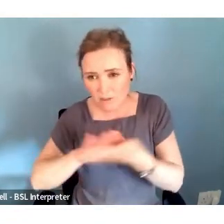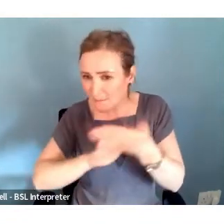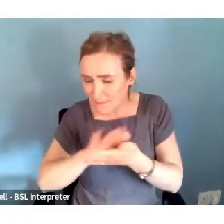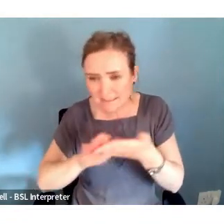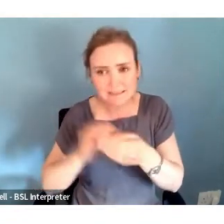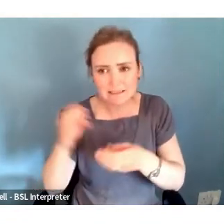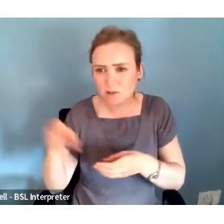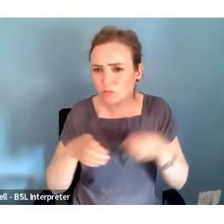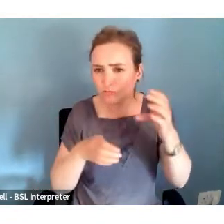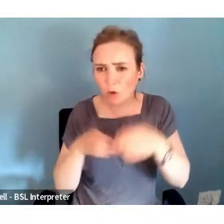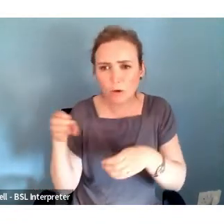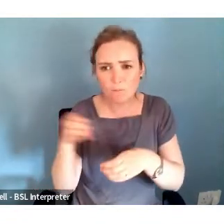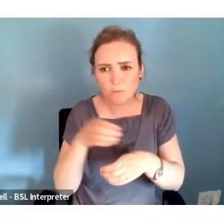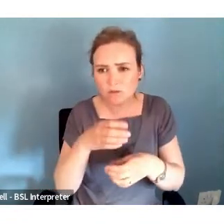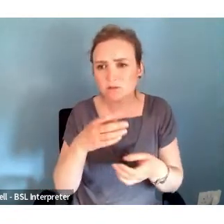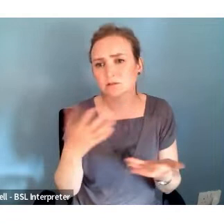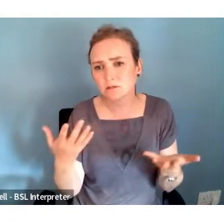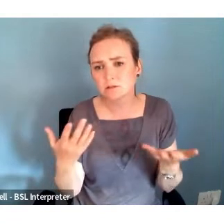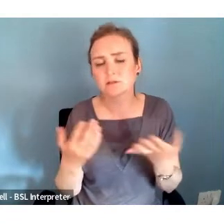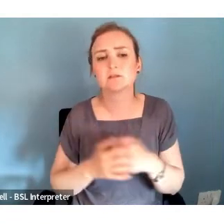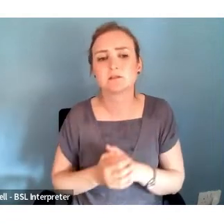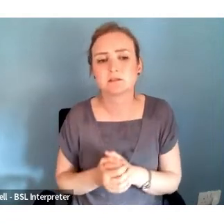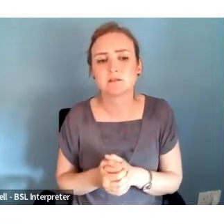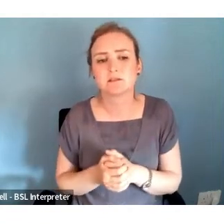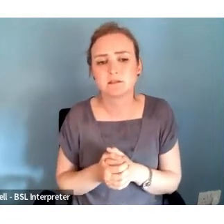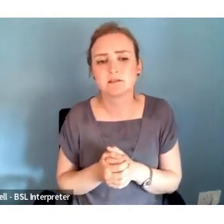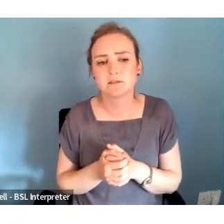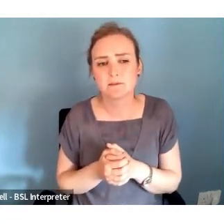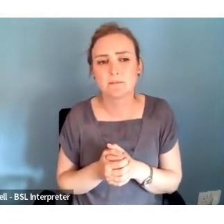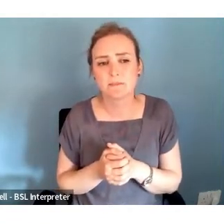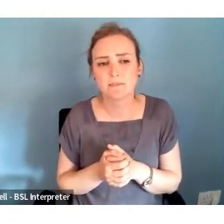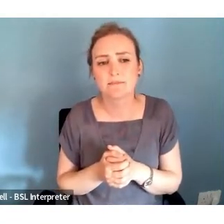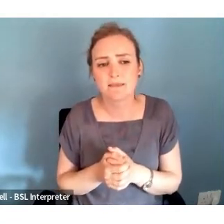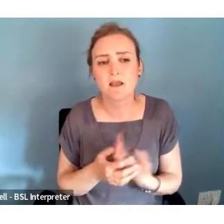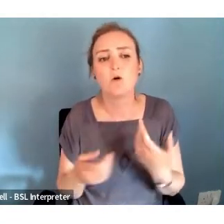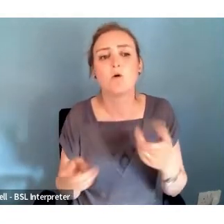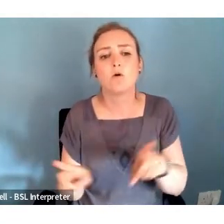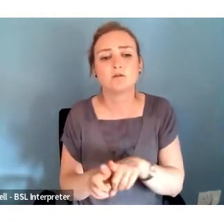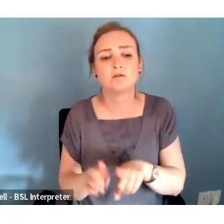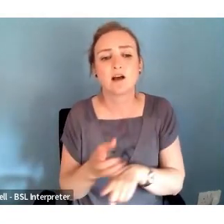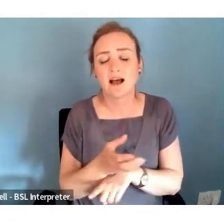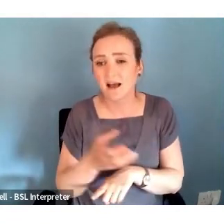the decision. Also to have a prominent inclusion statement. Often